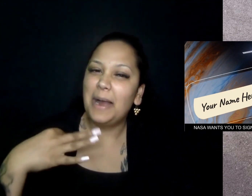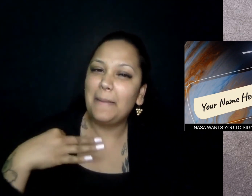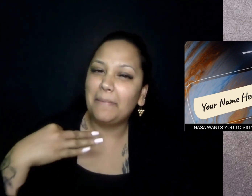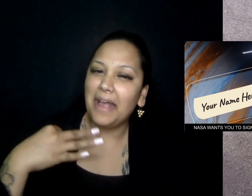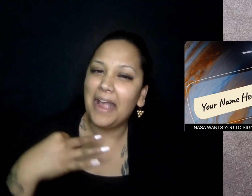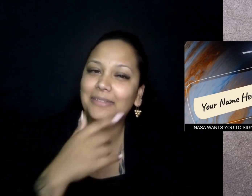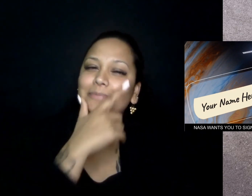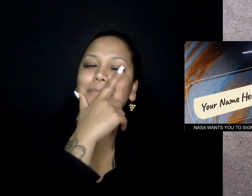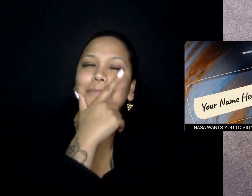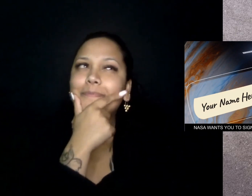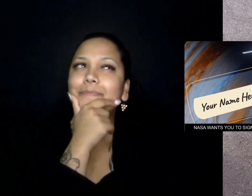I need to go ahead and apply